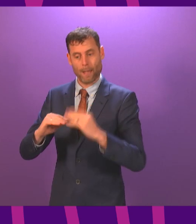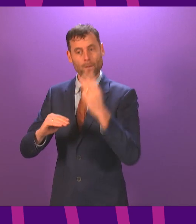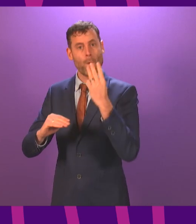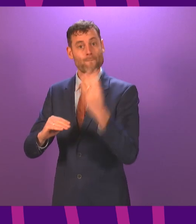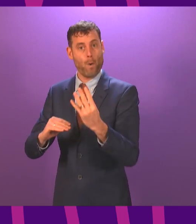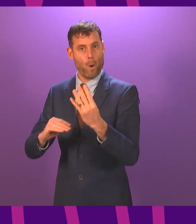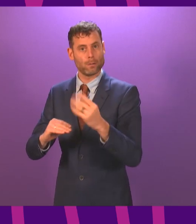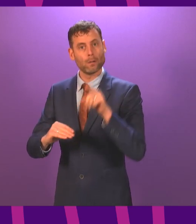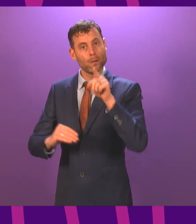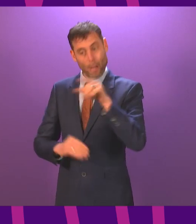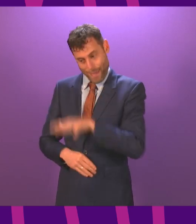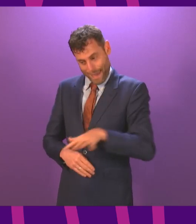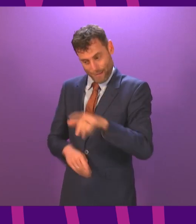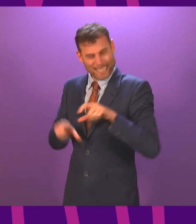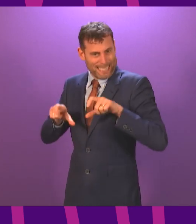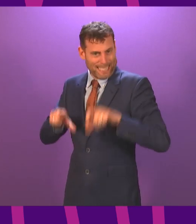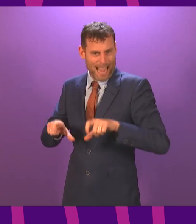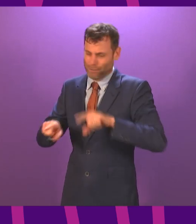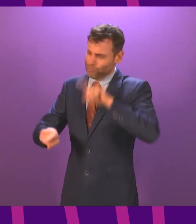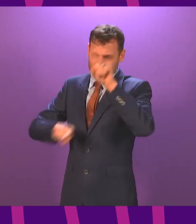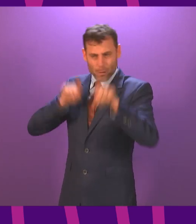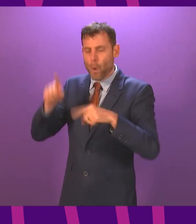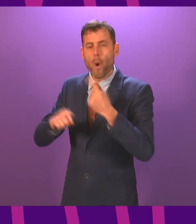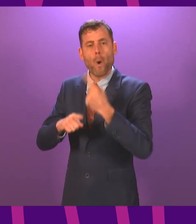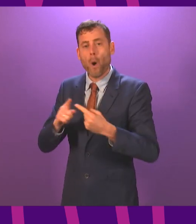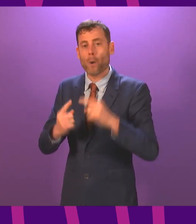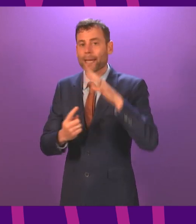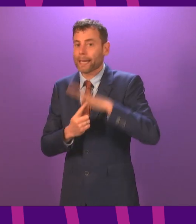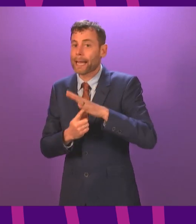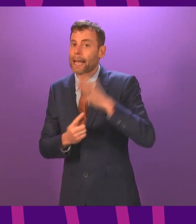level 4 area, do not leave your local authority area unless for an essential purpose; if you